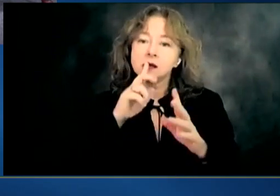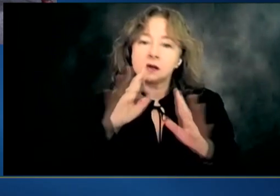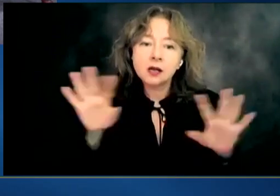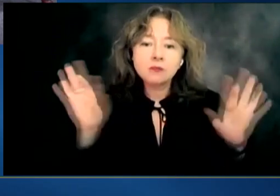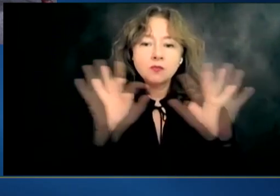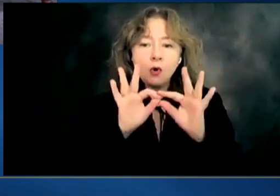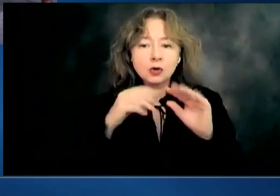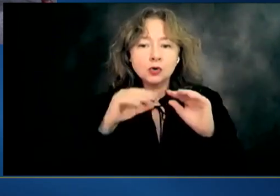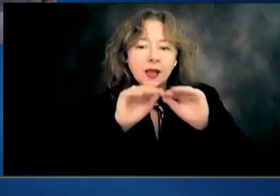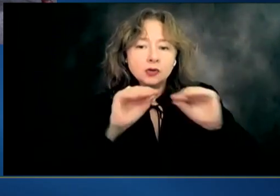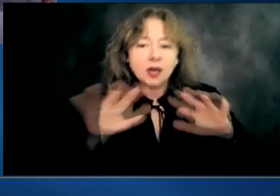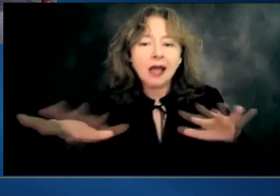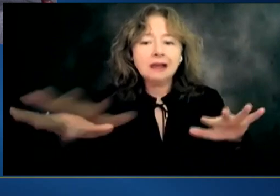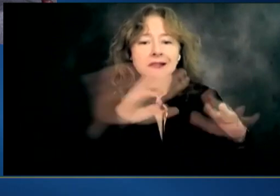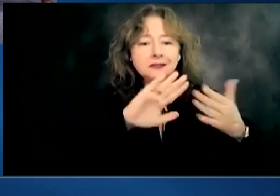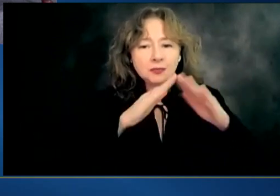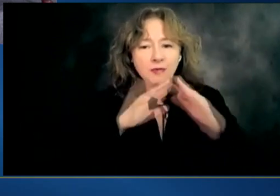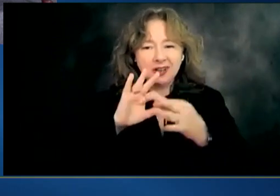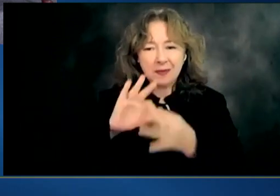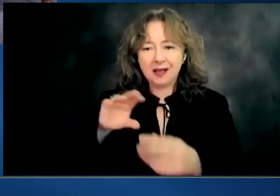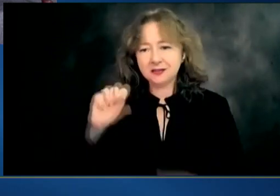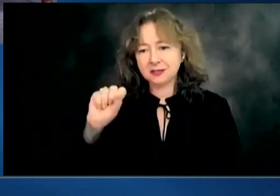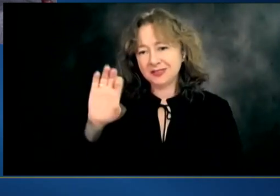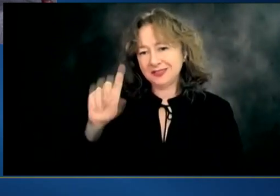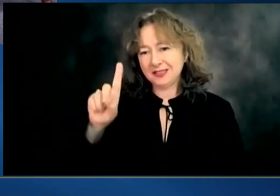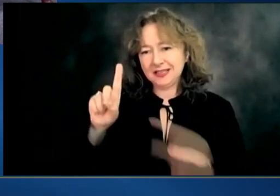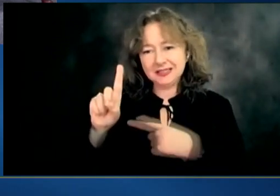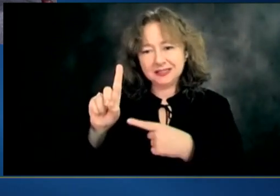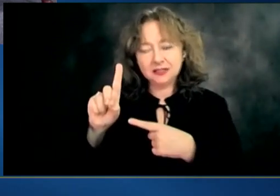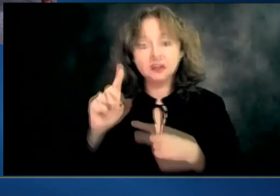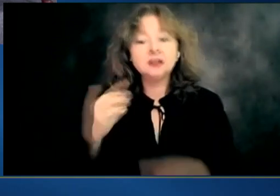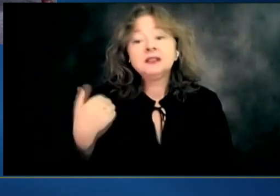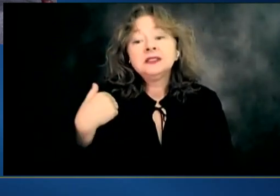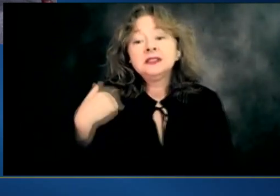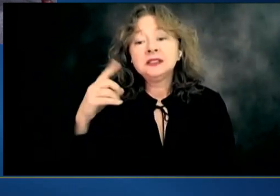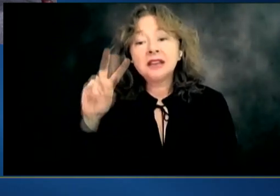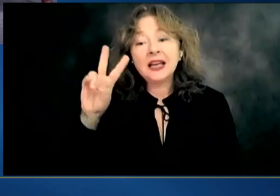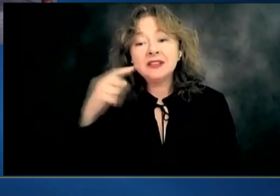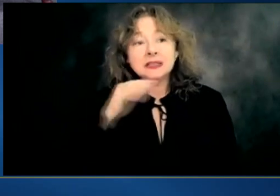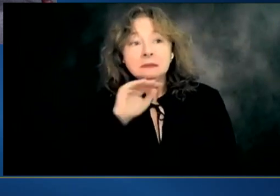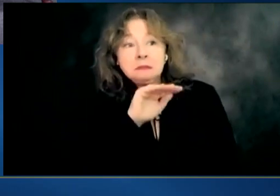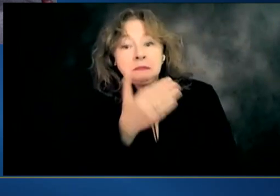about sickle cell disease. Now, when David asked me to do this, he said I can do it as a TED Talk,